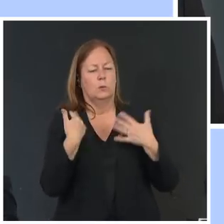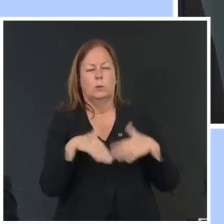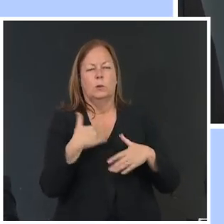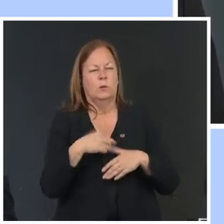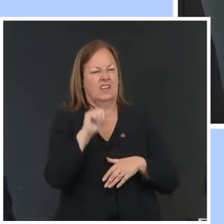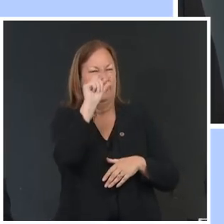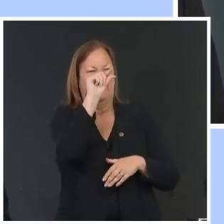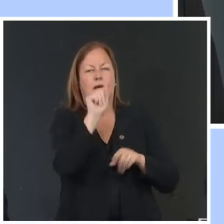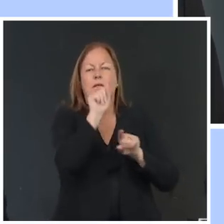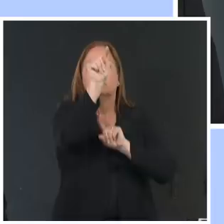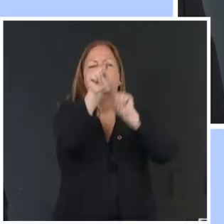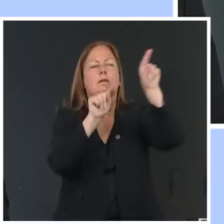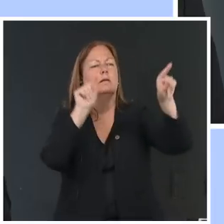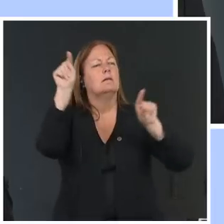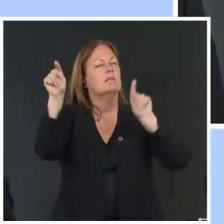These are important